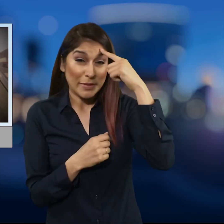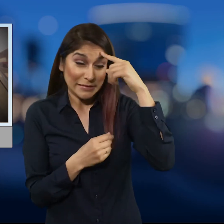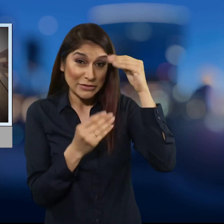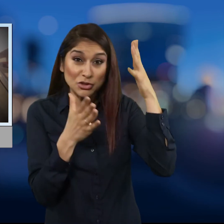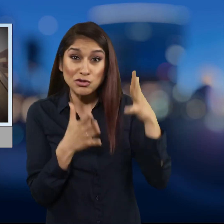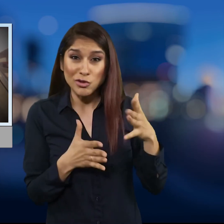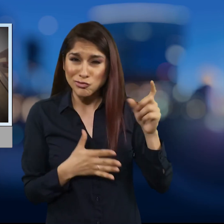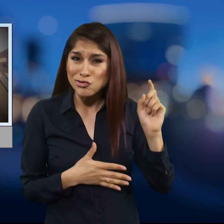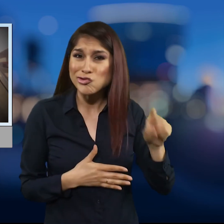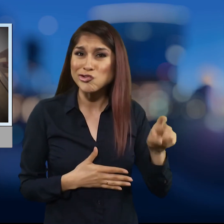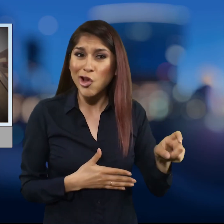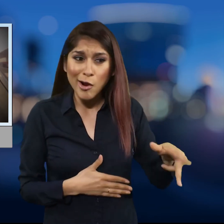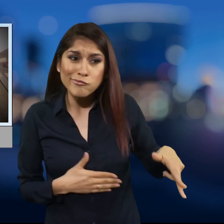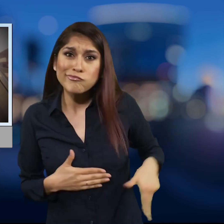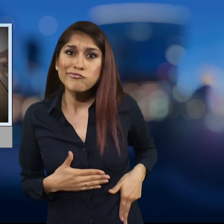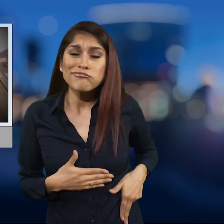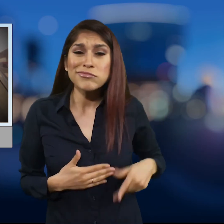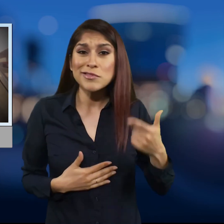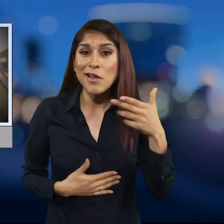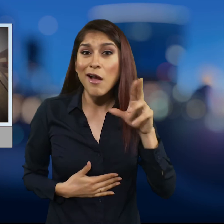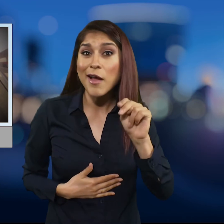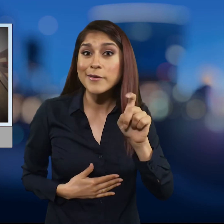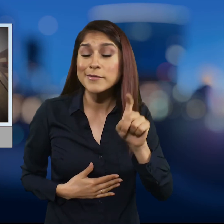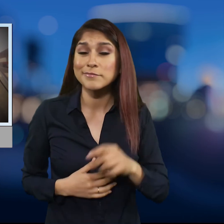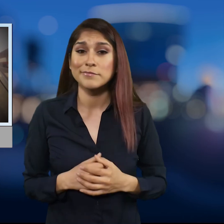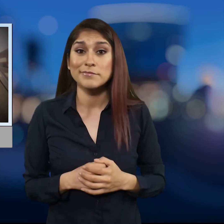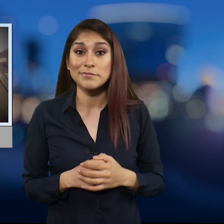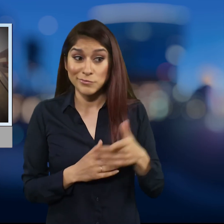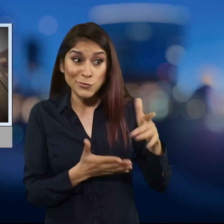Do you think school teachers should be armed?